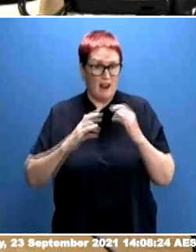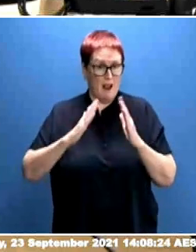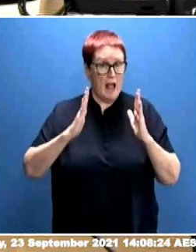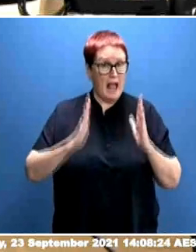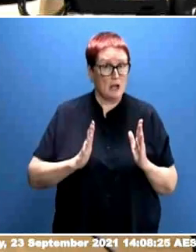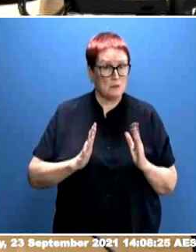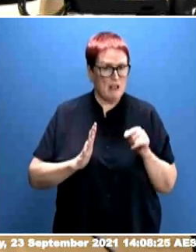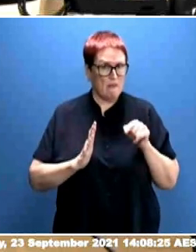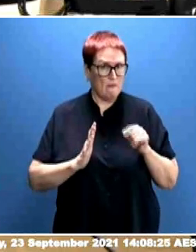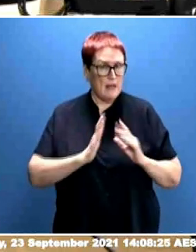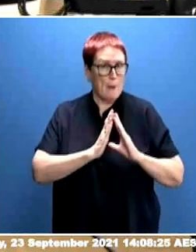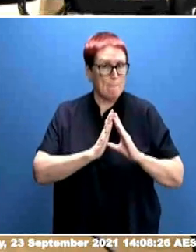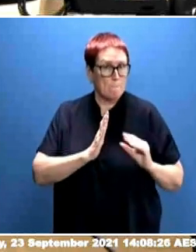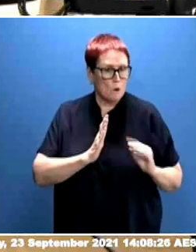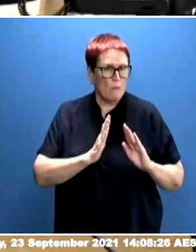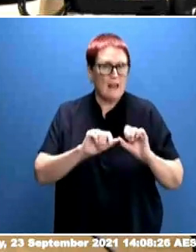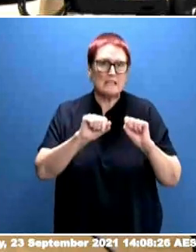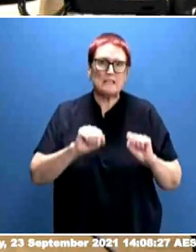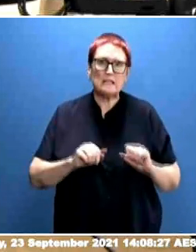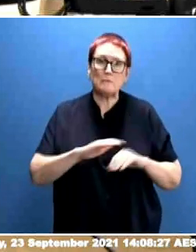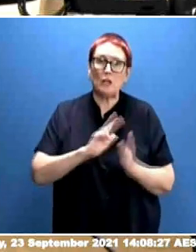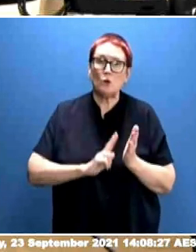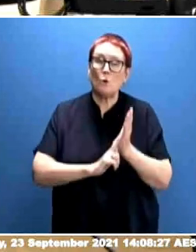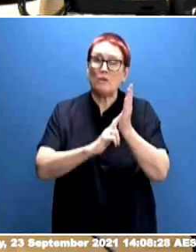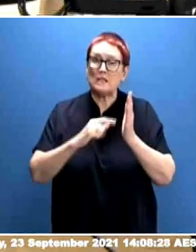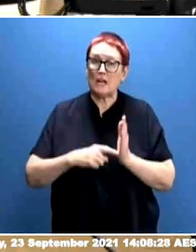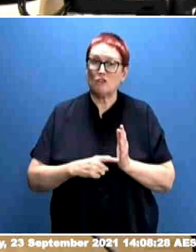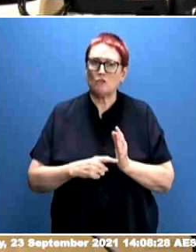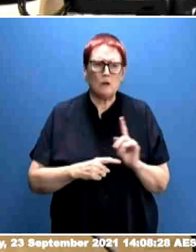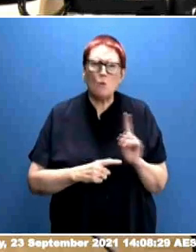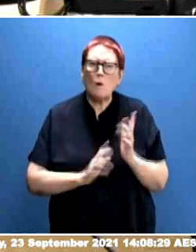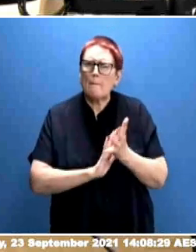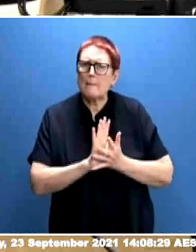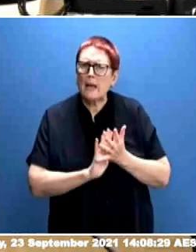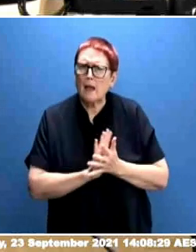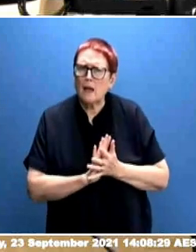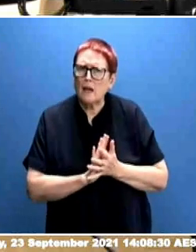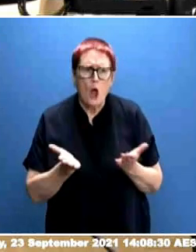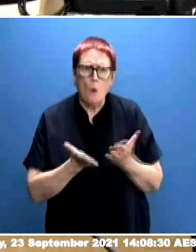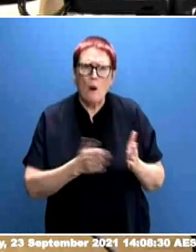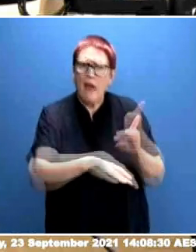the model in the Northern Territory, what it is and where it's located?